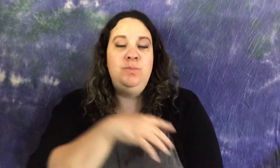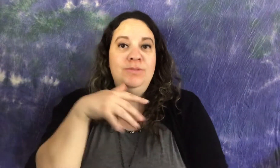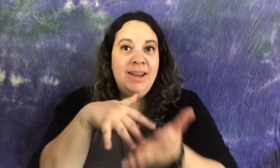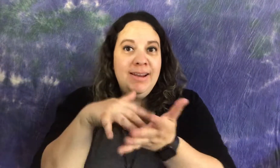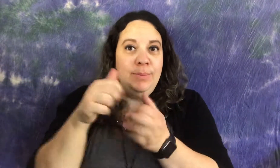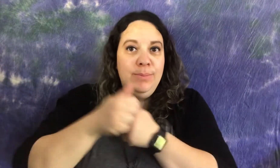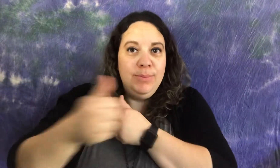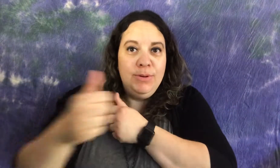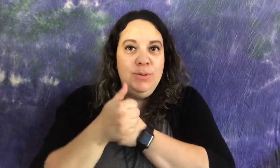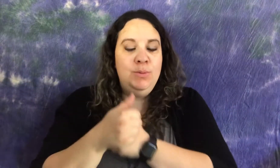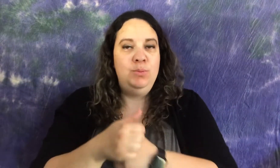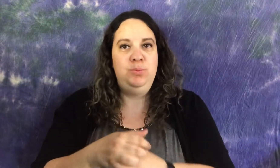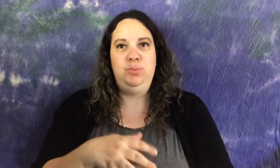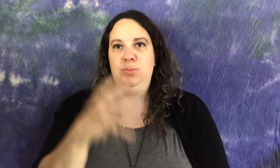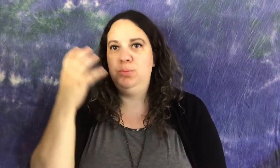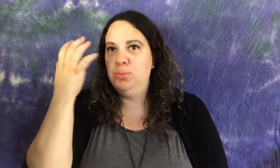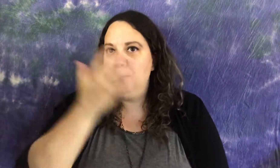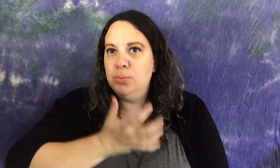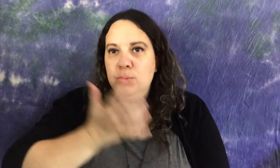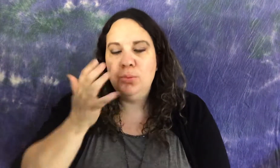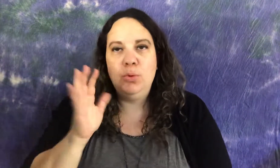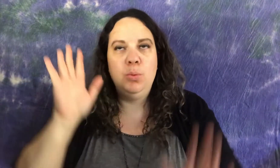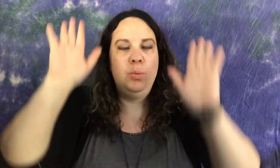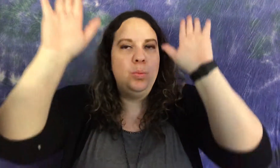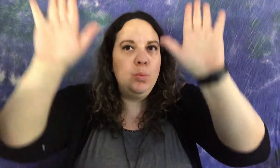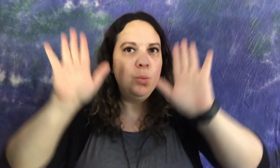Spain Study Abroad was an awesome and wonderful experience.